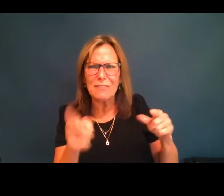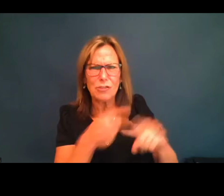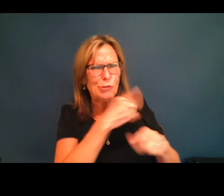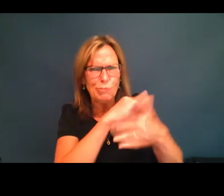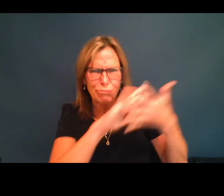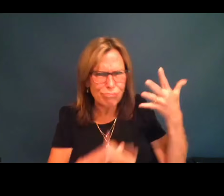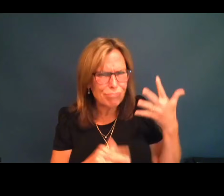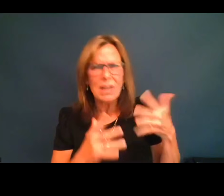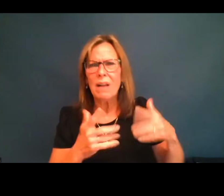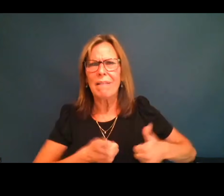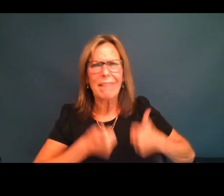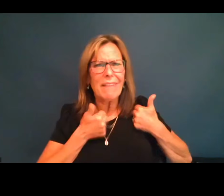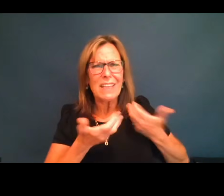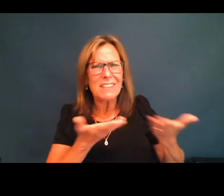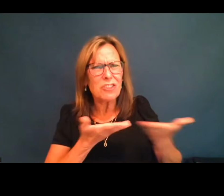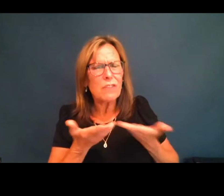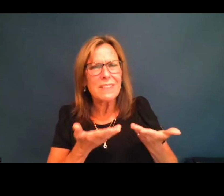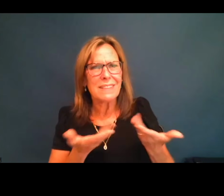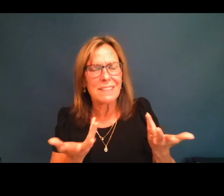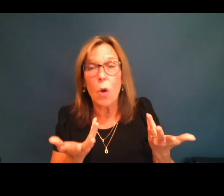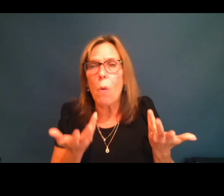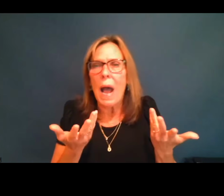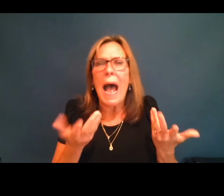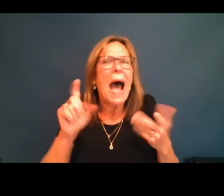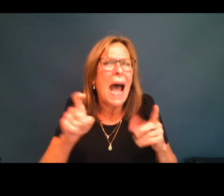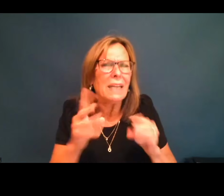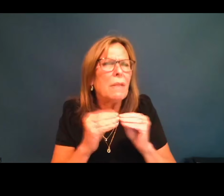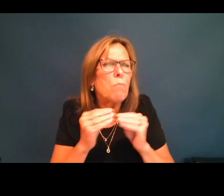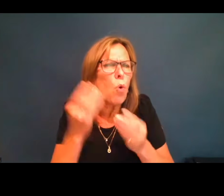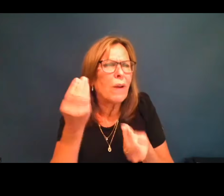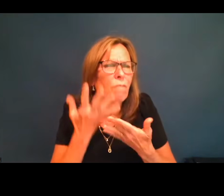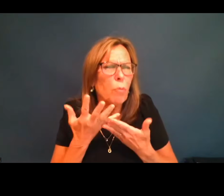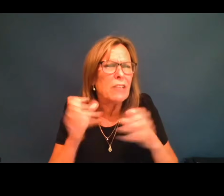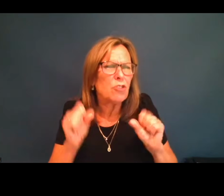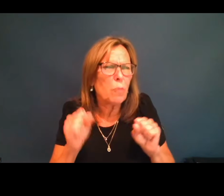re covered, If you are a business that's open to the